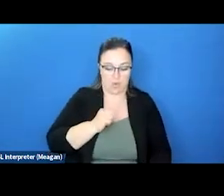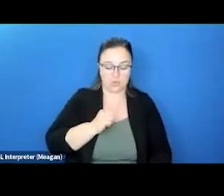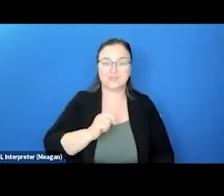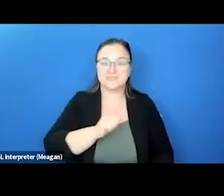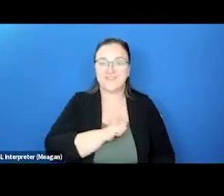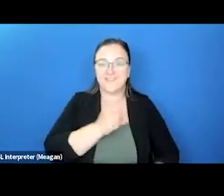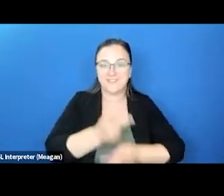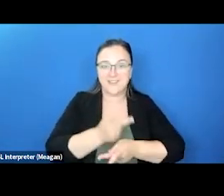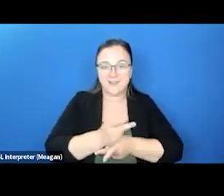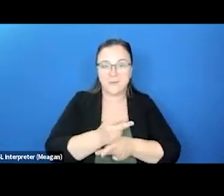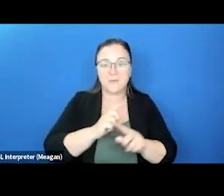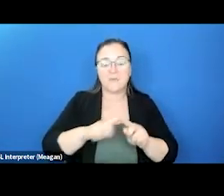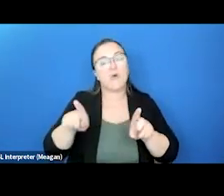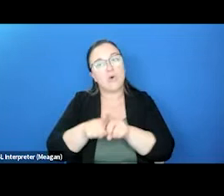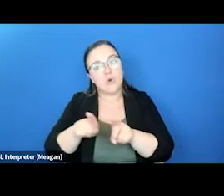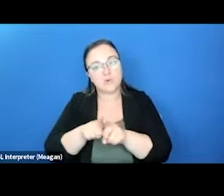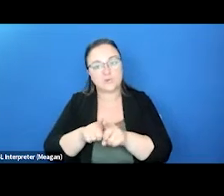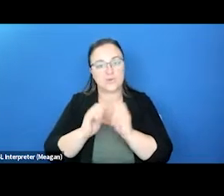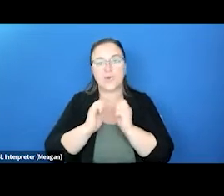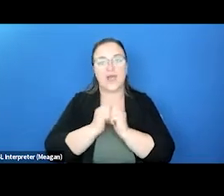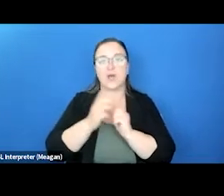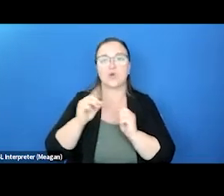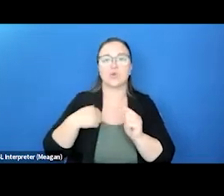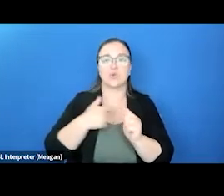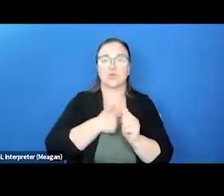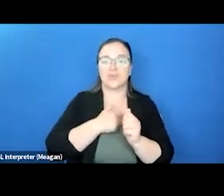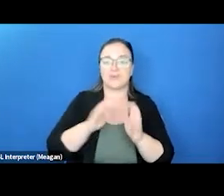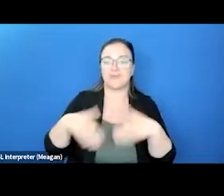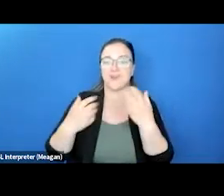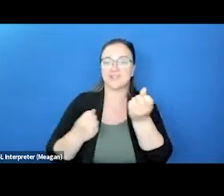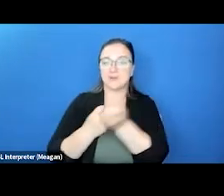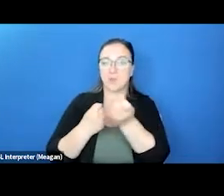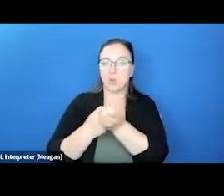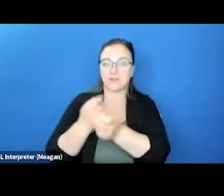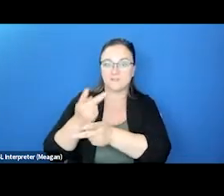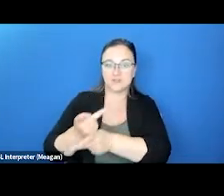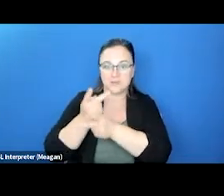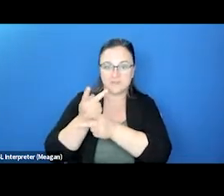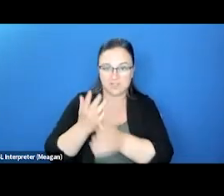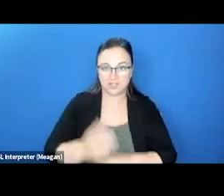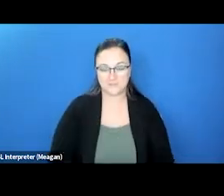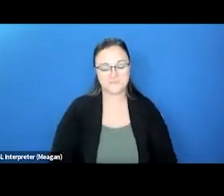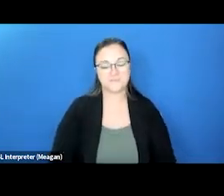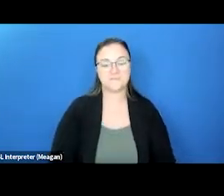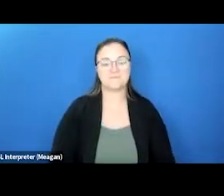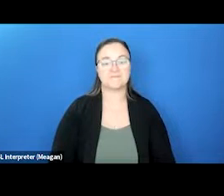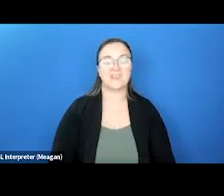as well as what can we do to provide supportive supervision. And then of course thinking about a larger sort